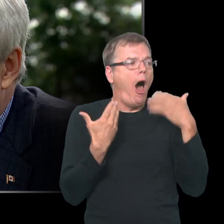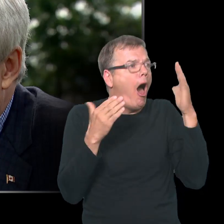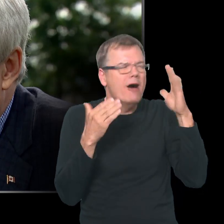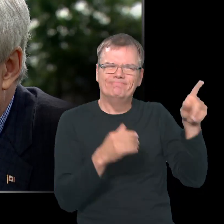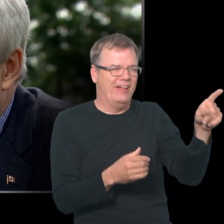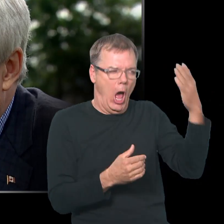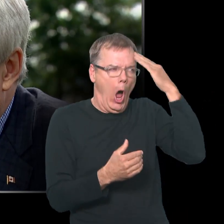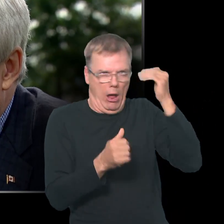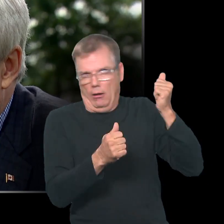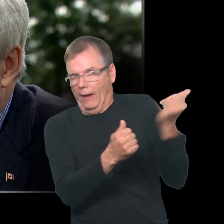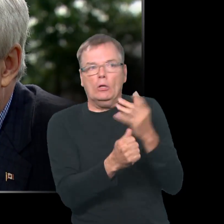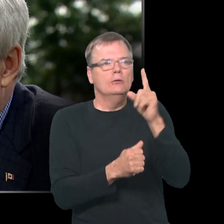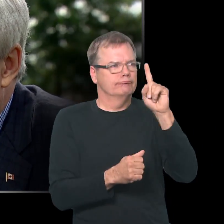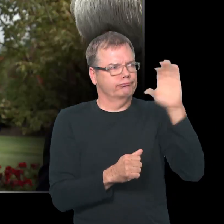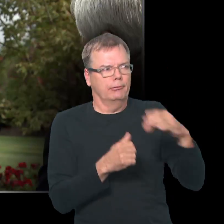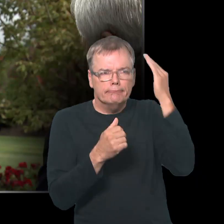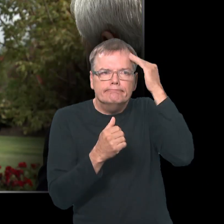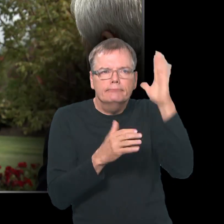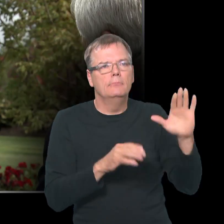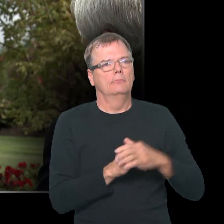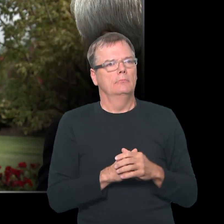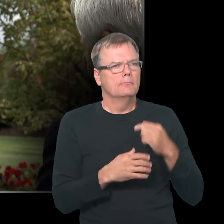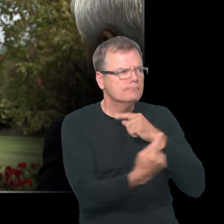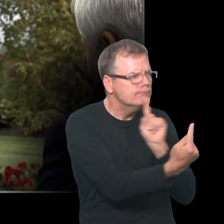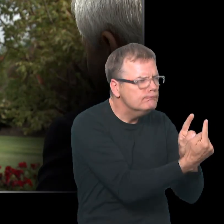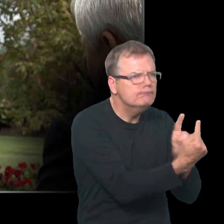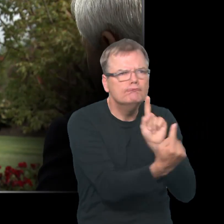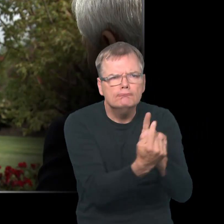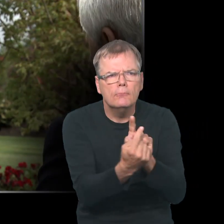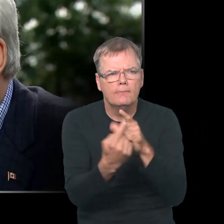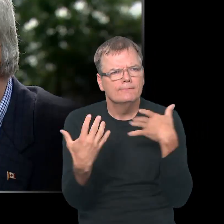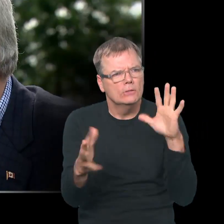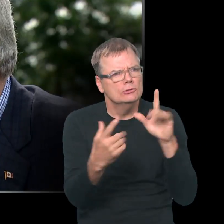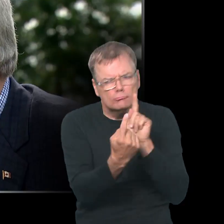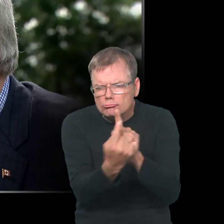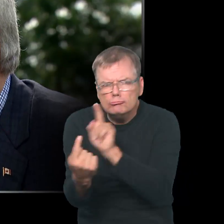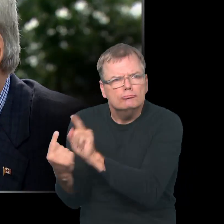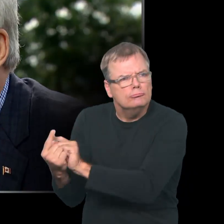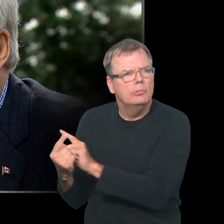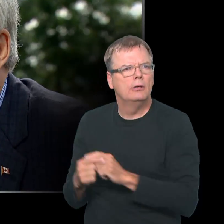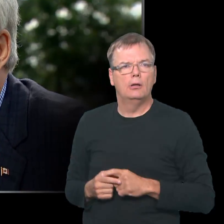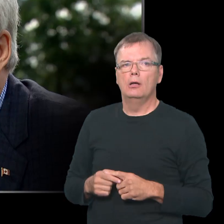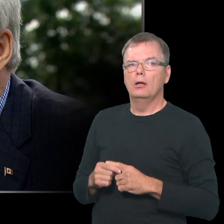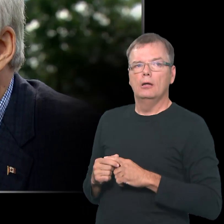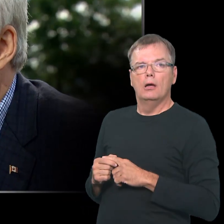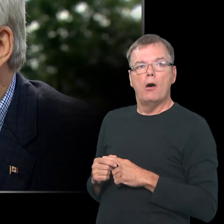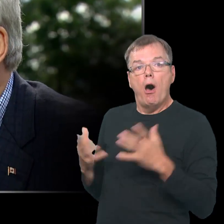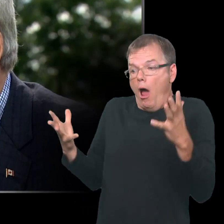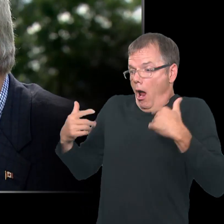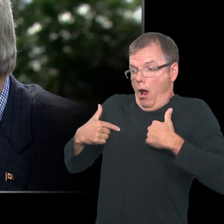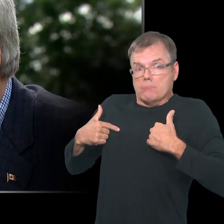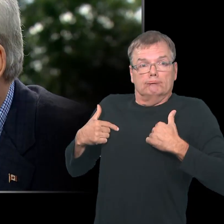And they also can't understand why at some point you didn't go to the office and say, "What the hell is going on here?"